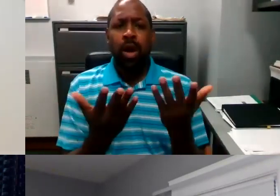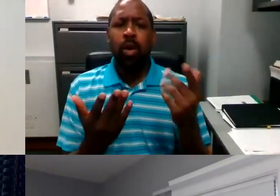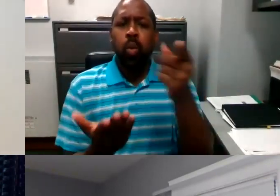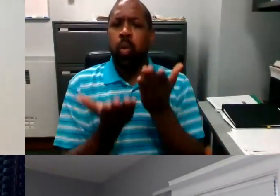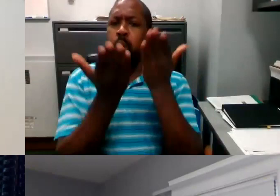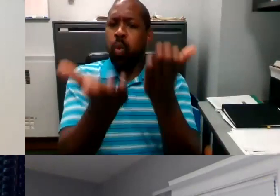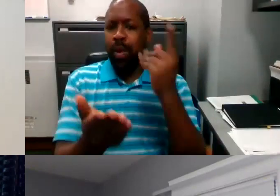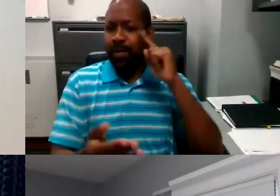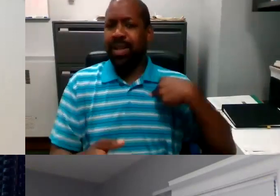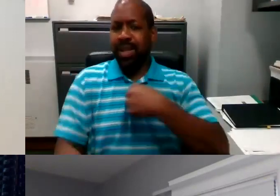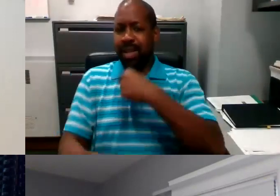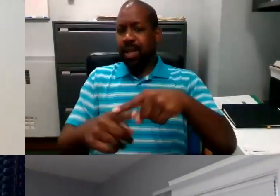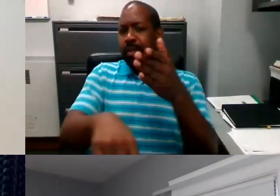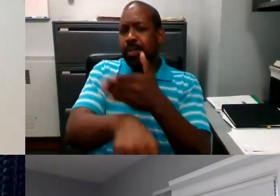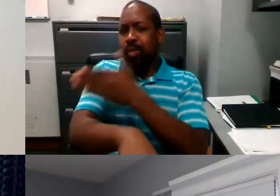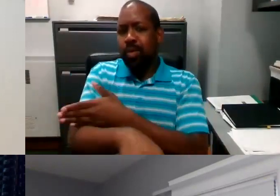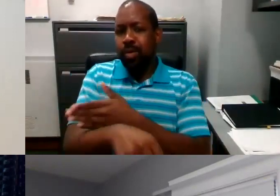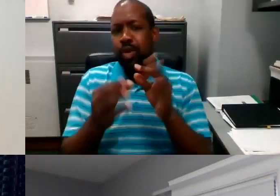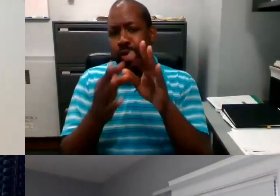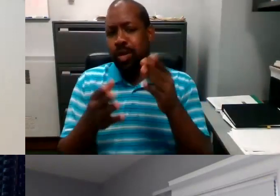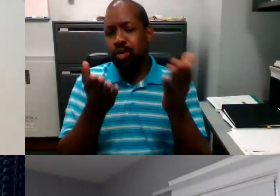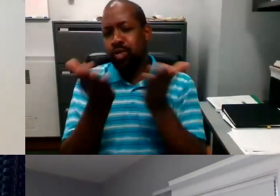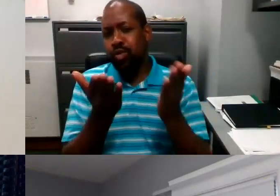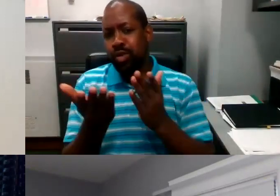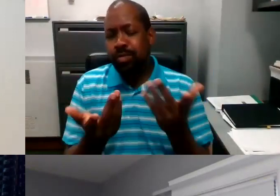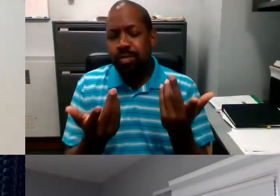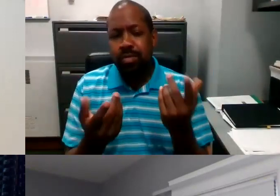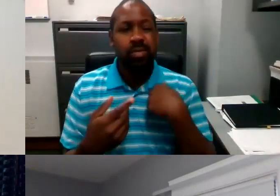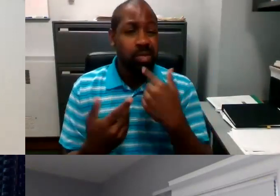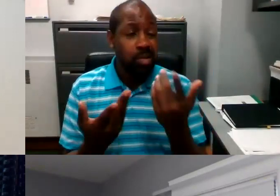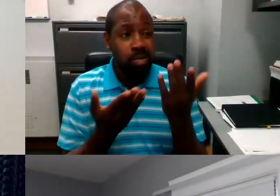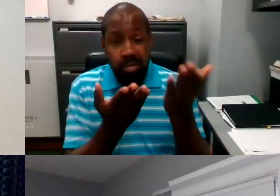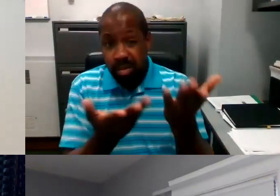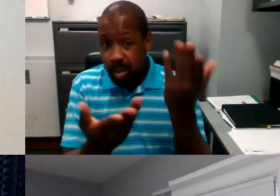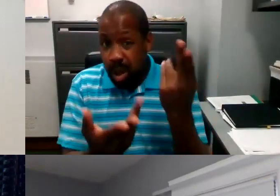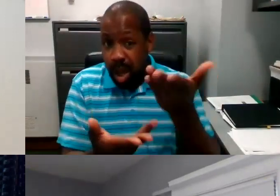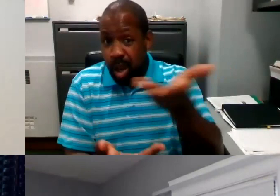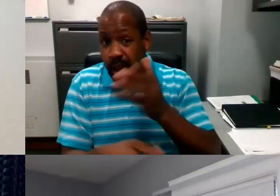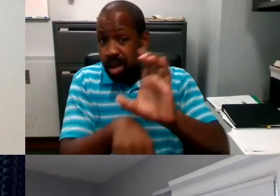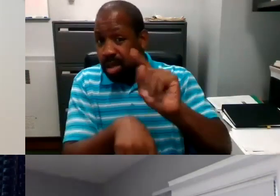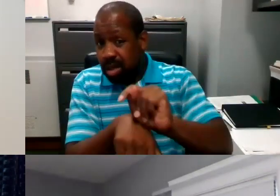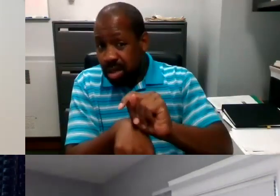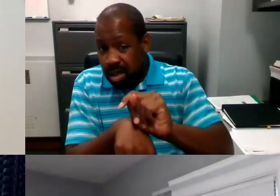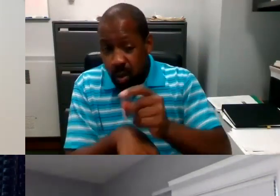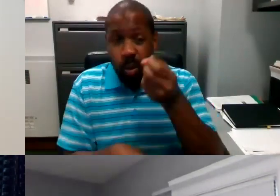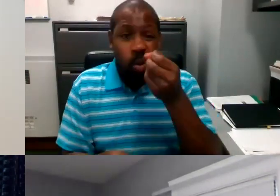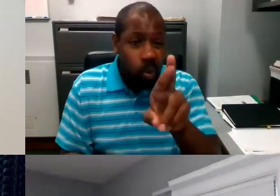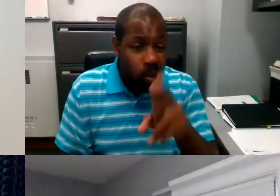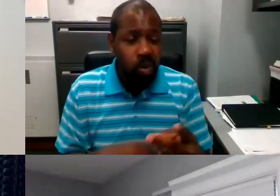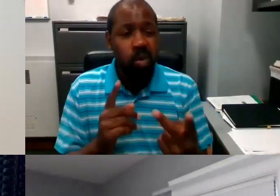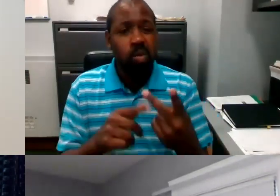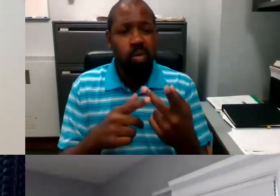THAT WAS THERE NO SUPPORT. THAT WE NEEDED TO IMPROVE.